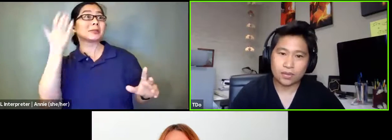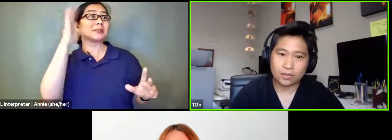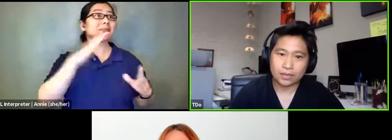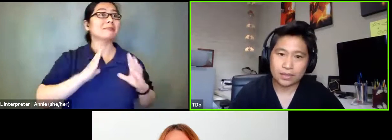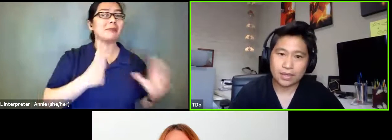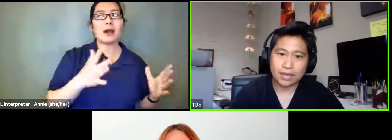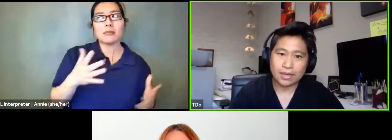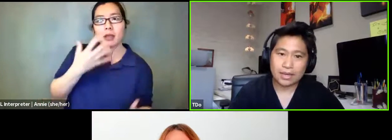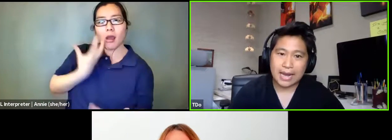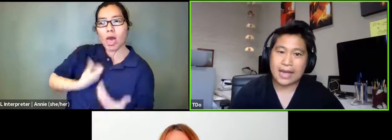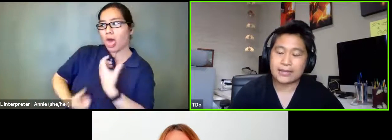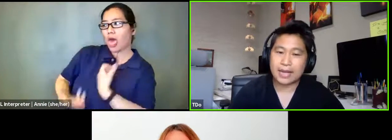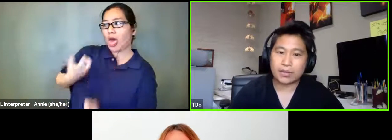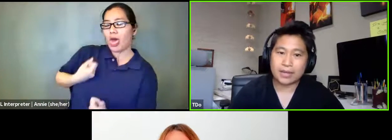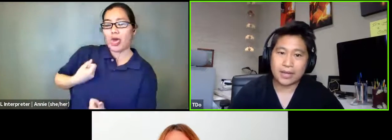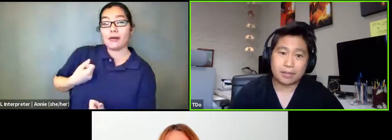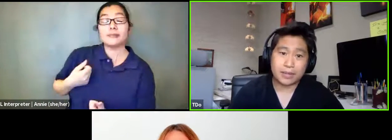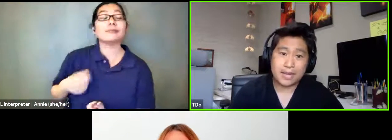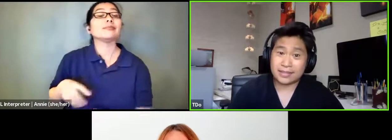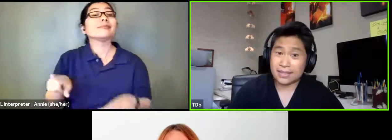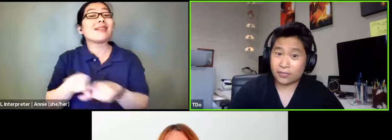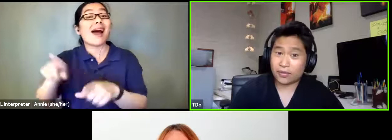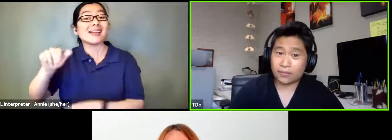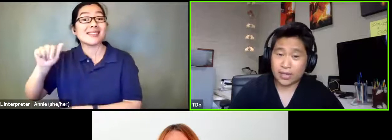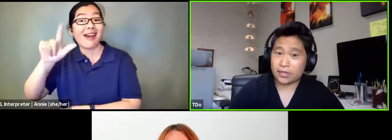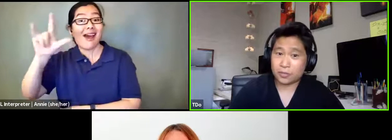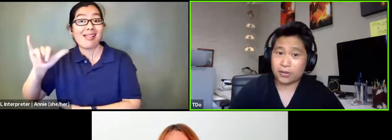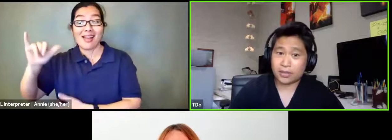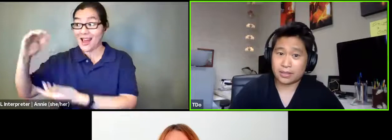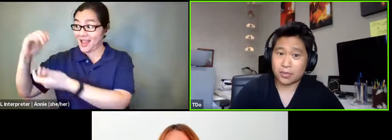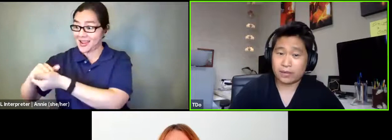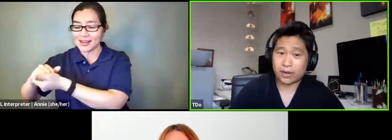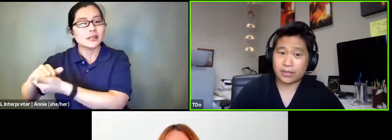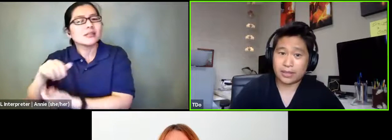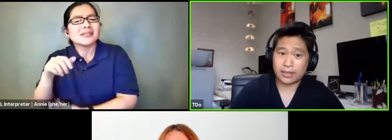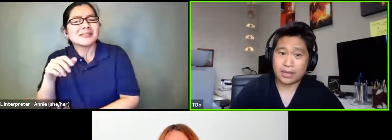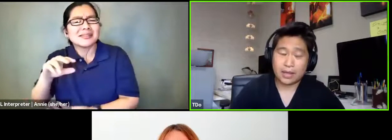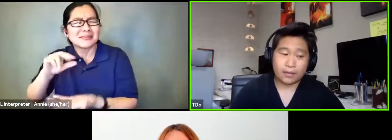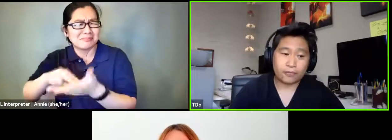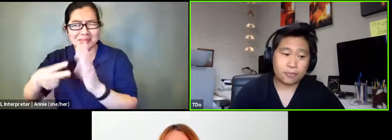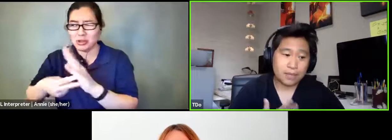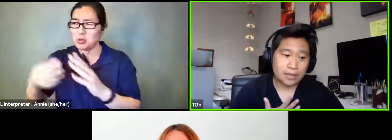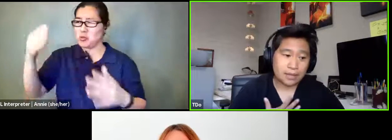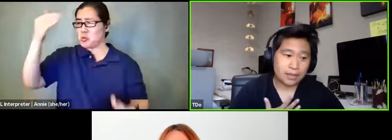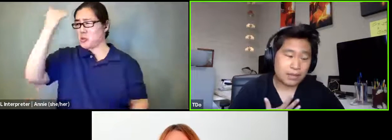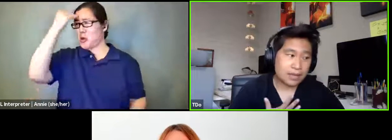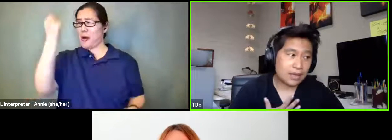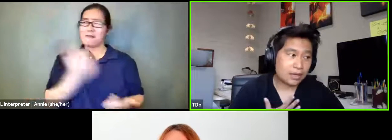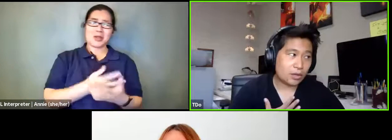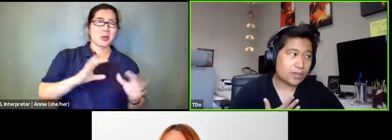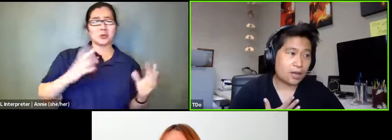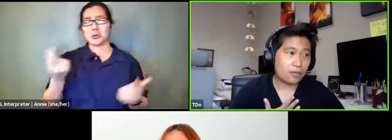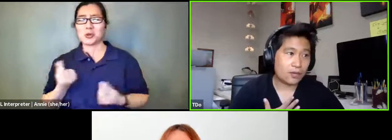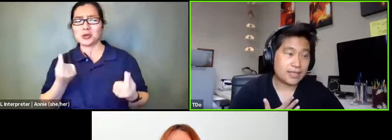don't. Ask how you can help. It is different for each person quite frankly. For me what's helpful